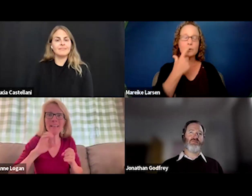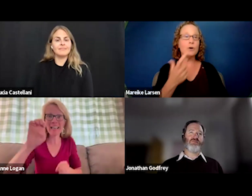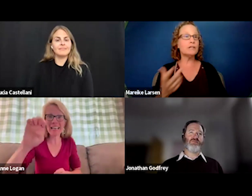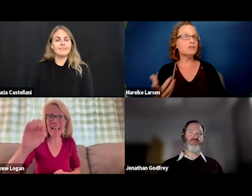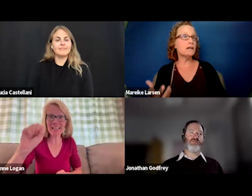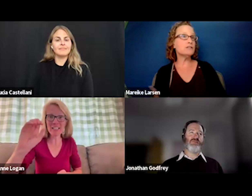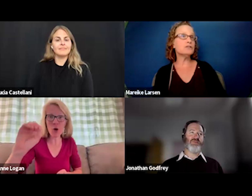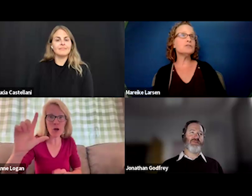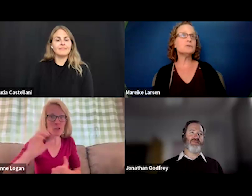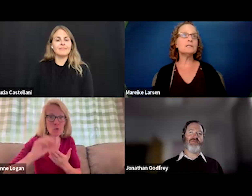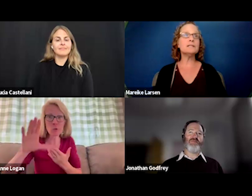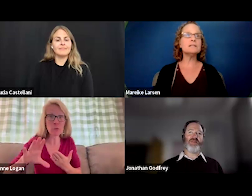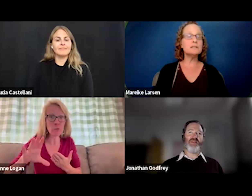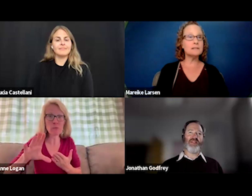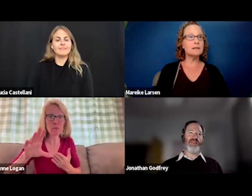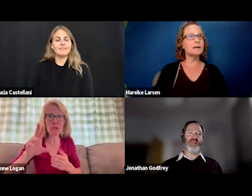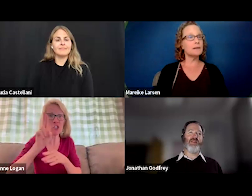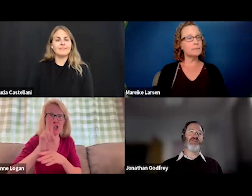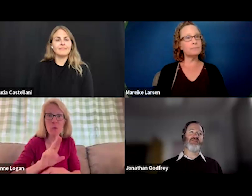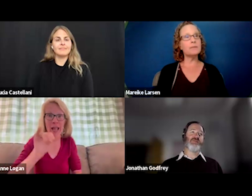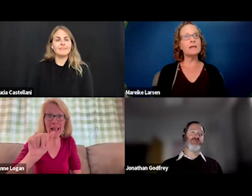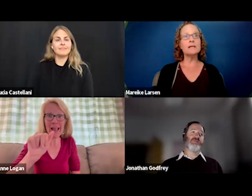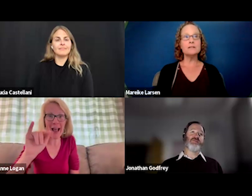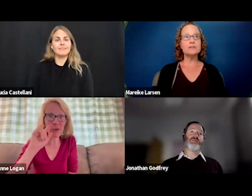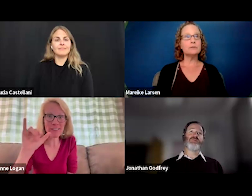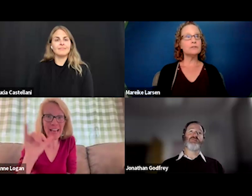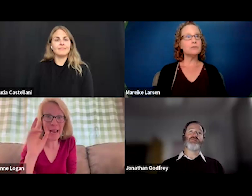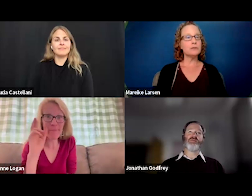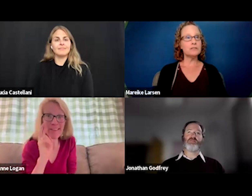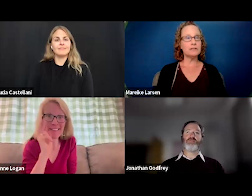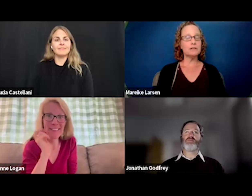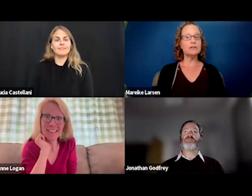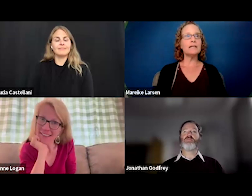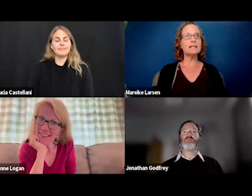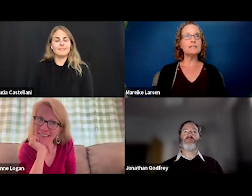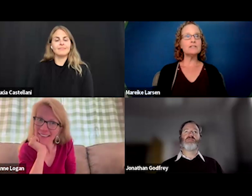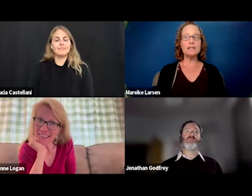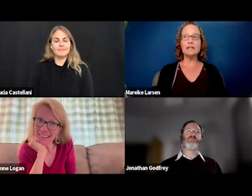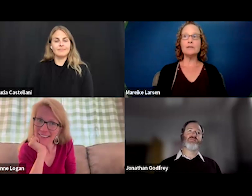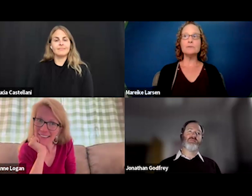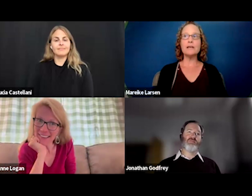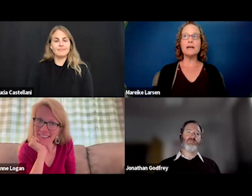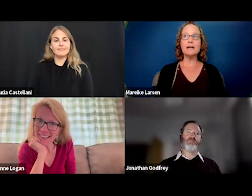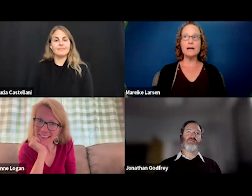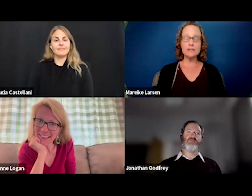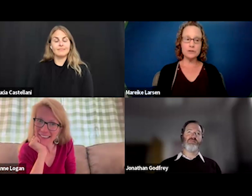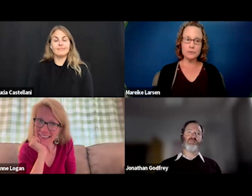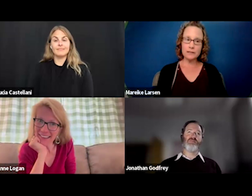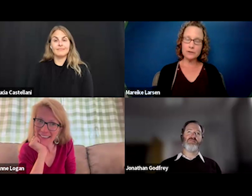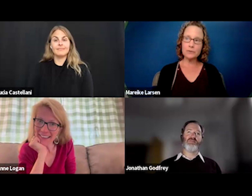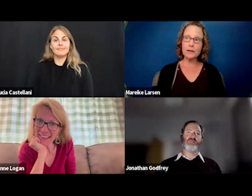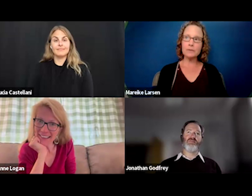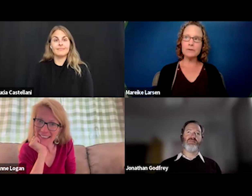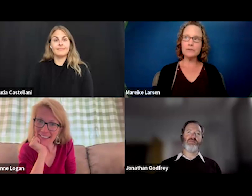Or international students? Students who are still learning English? Can they use AI to correct their grammar,